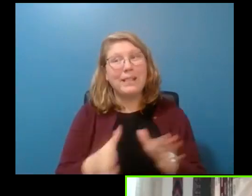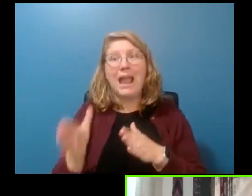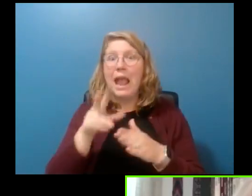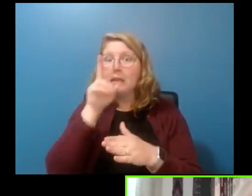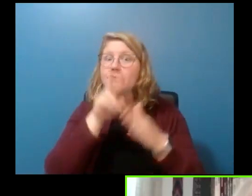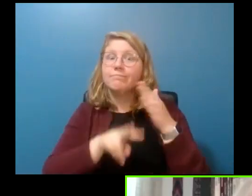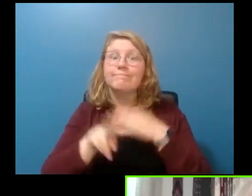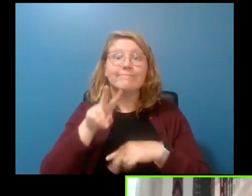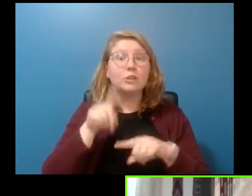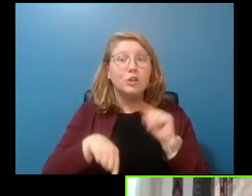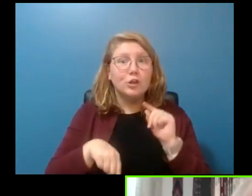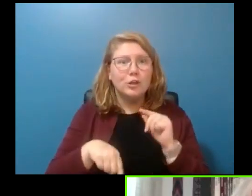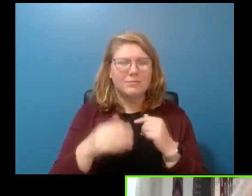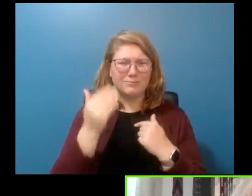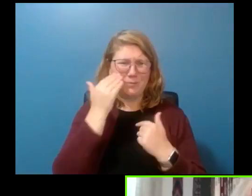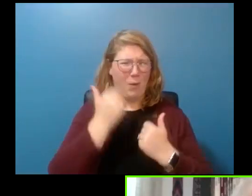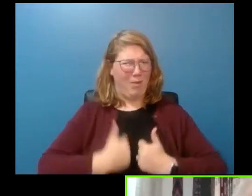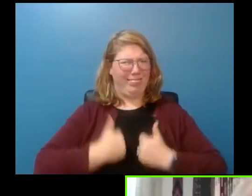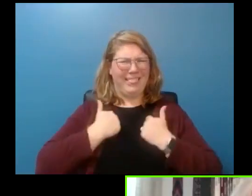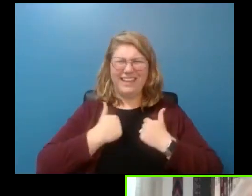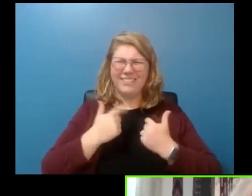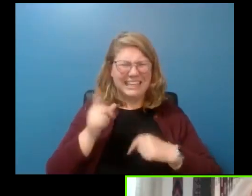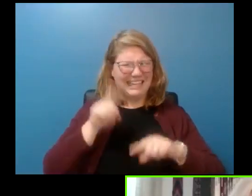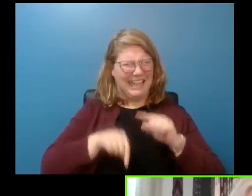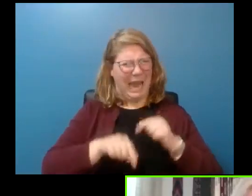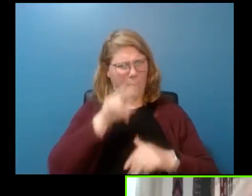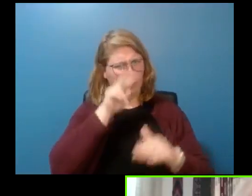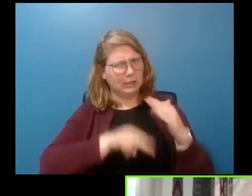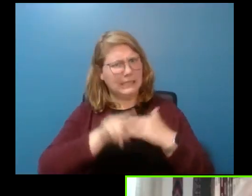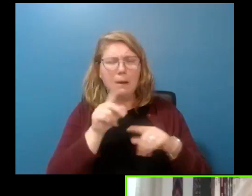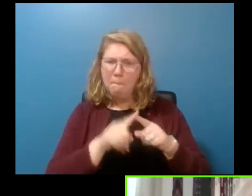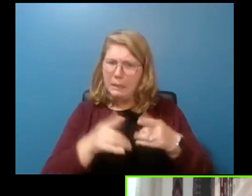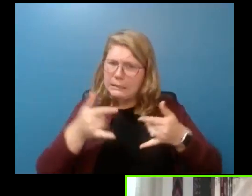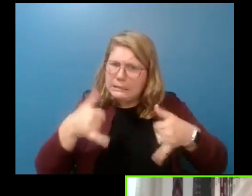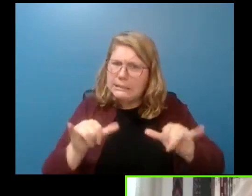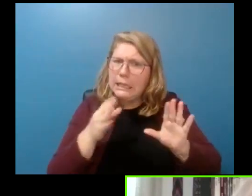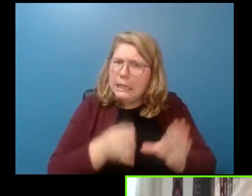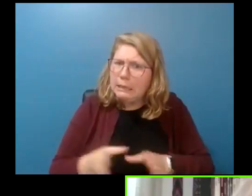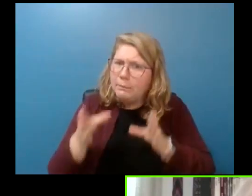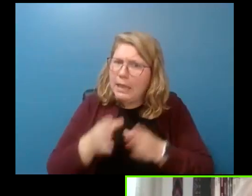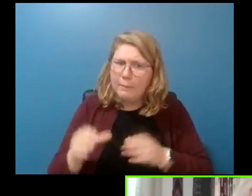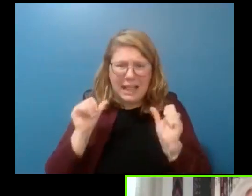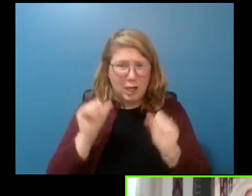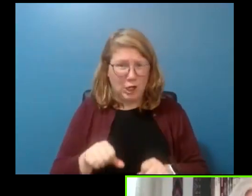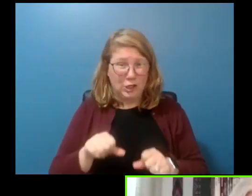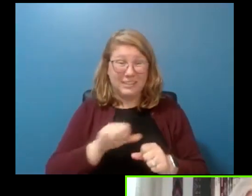own home. The suicide rate Minnesota, and we think part of